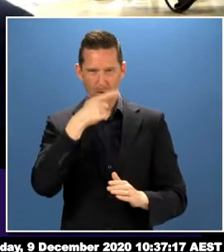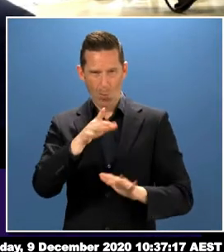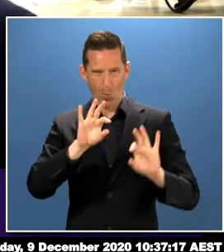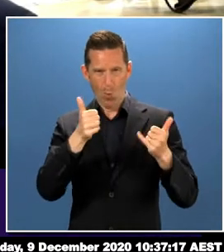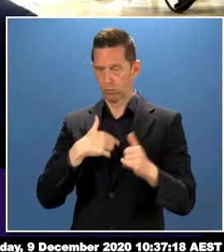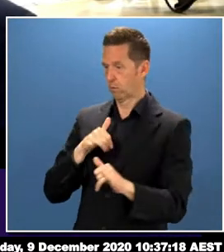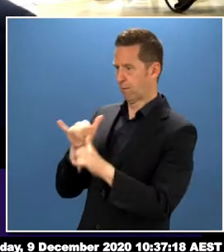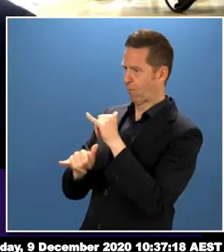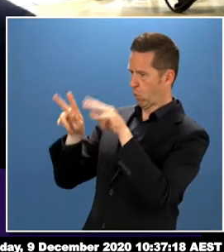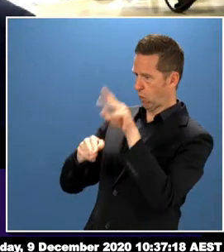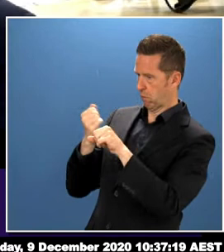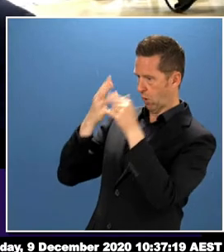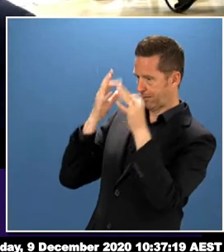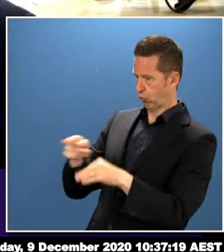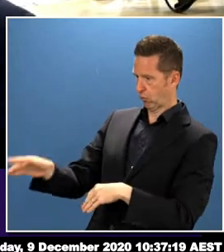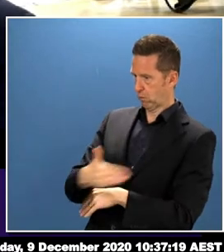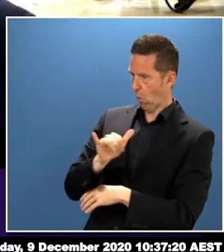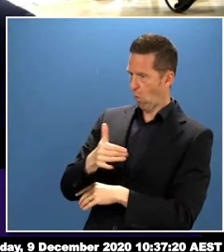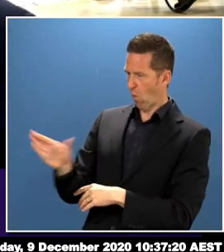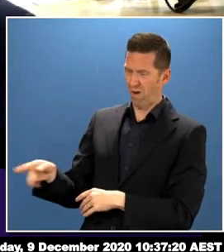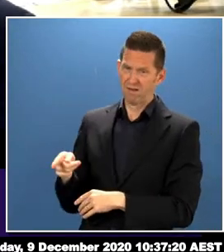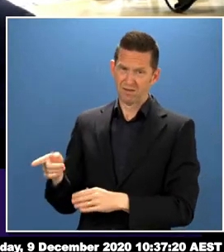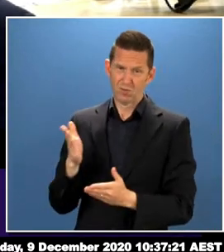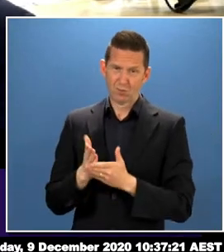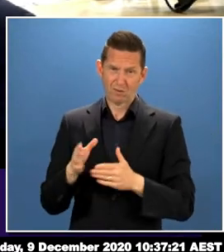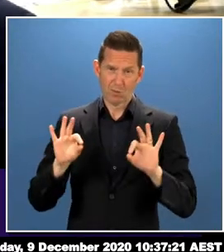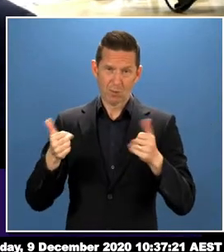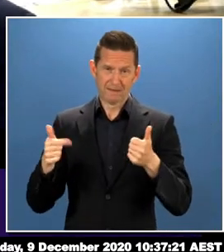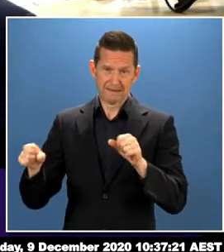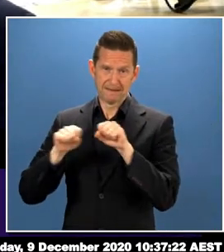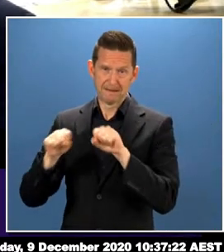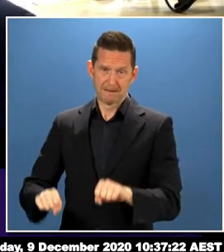a lot of people better I think in being able to demonstrate what unique